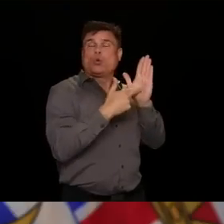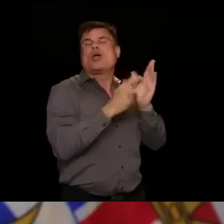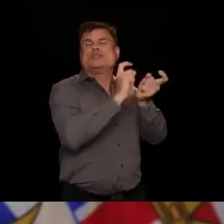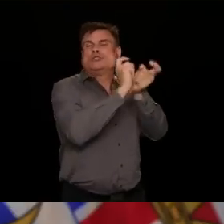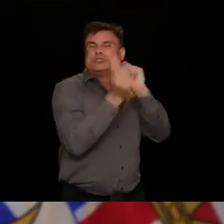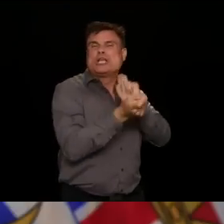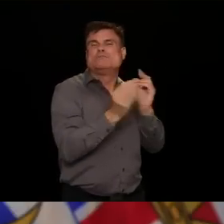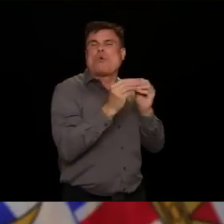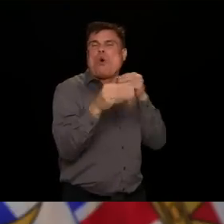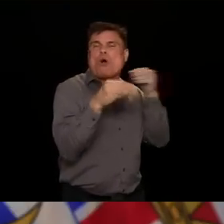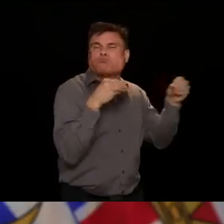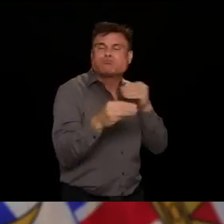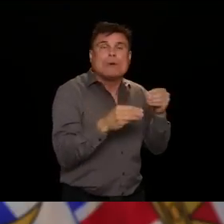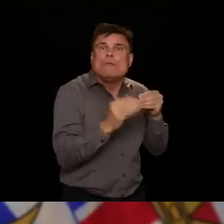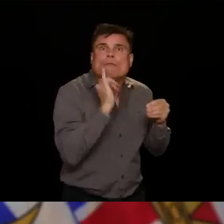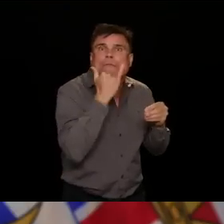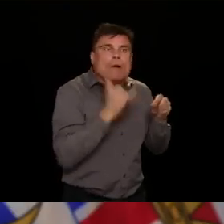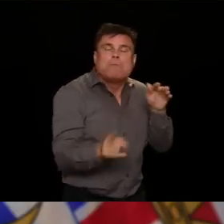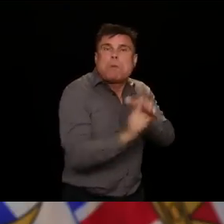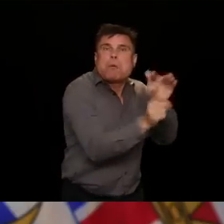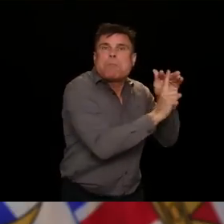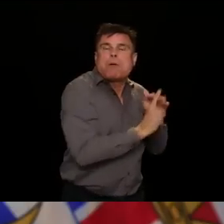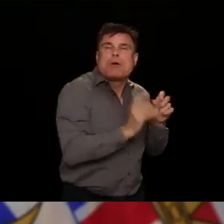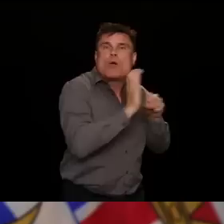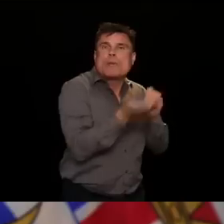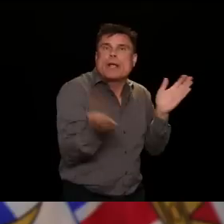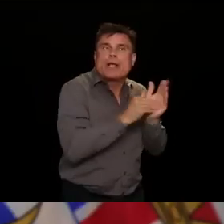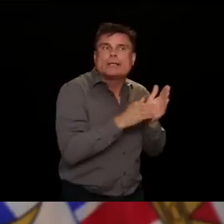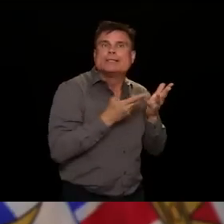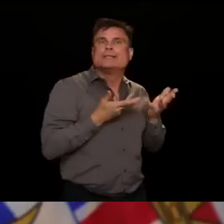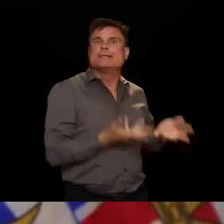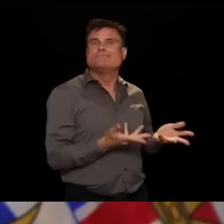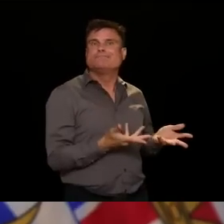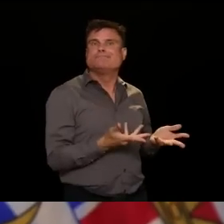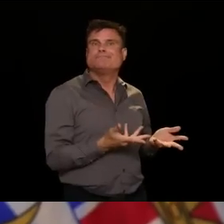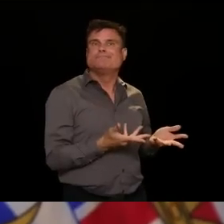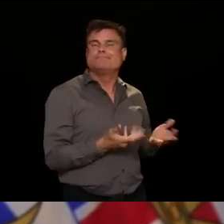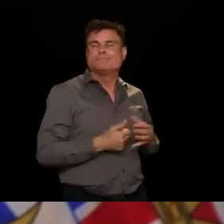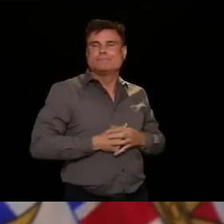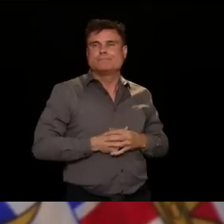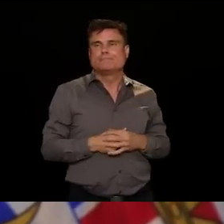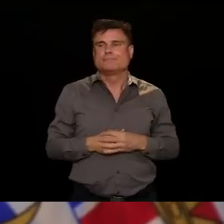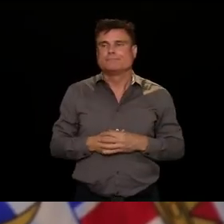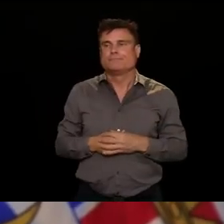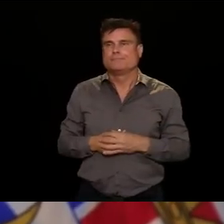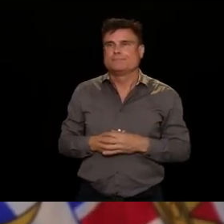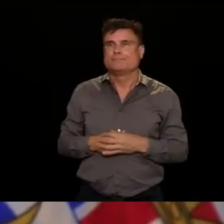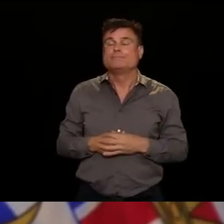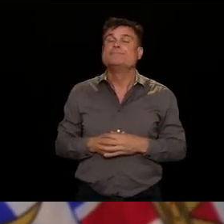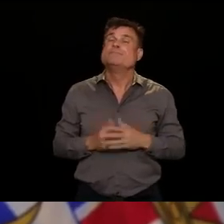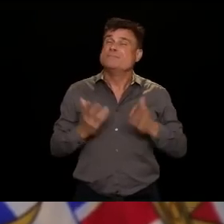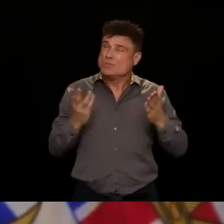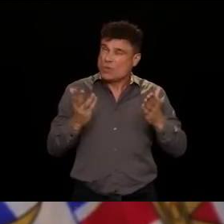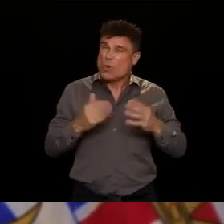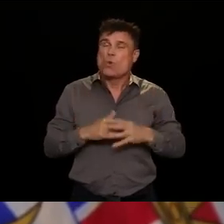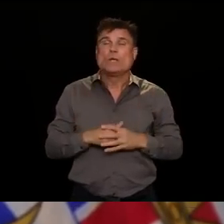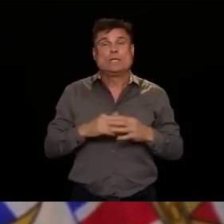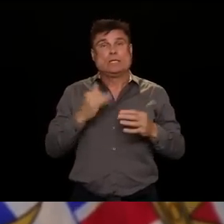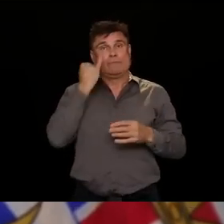where they have had introductions where they thought they had got rid of the virus. We will have to find that balance of having